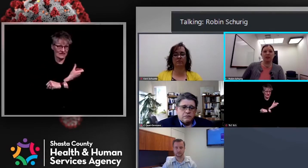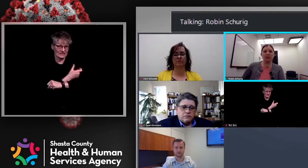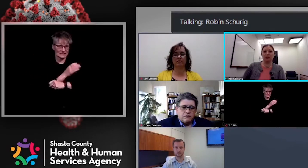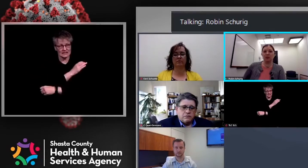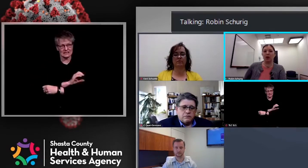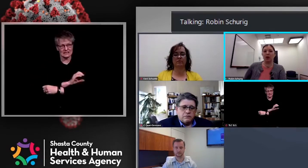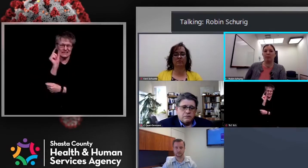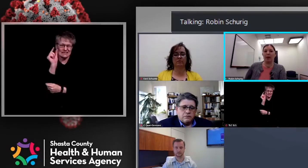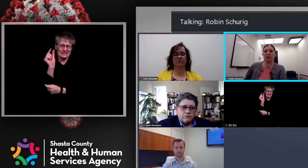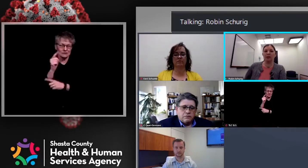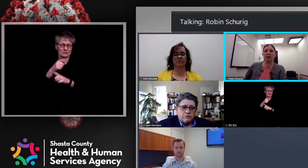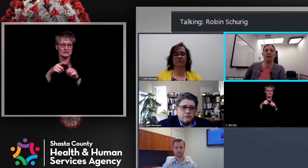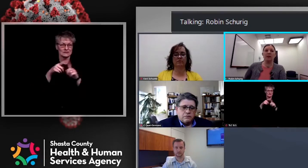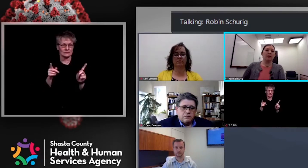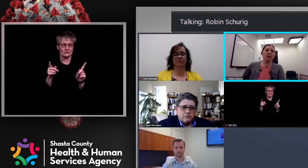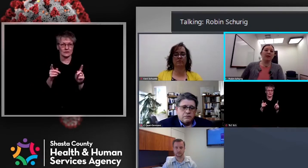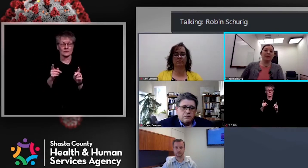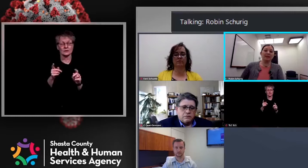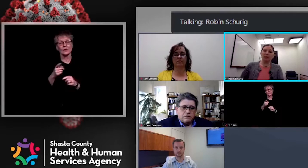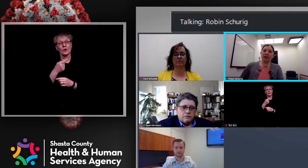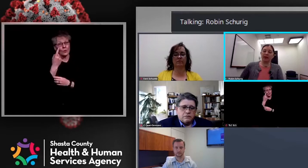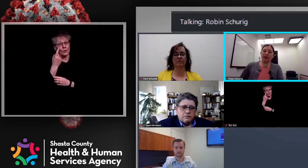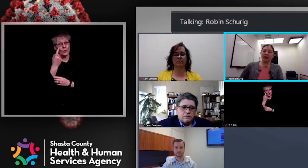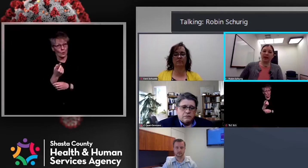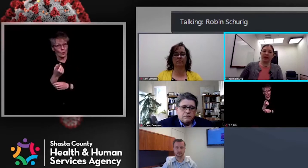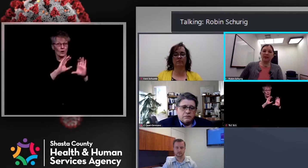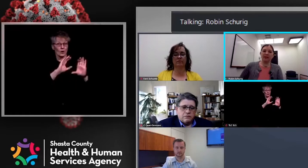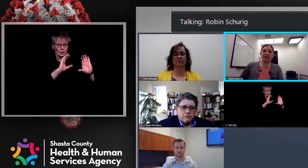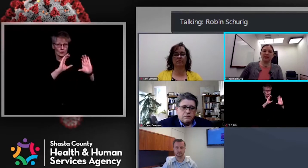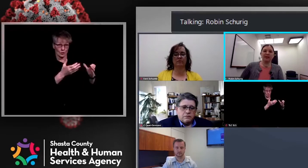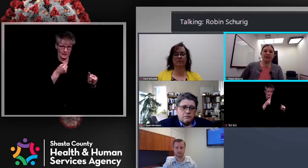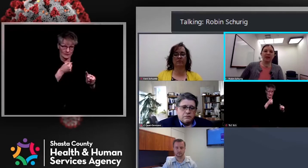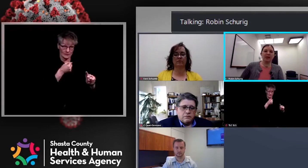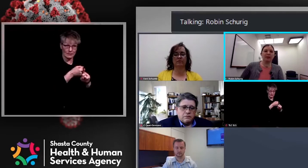to a clinic, such as those who are home bound. We can take one of the other vaccines to them